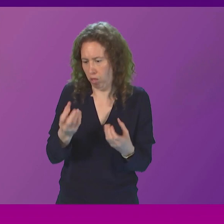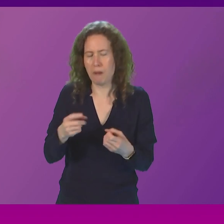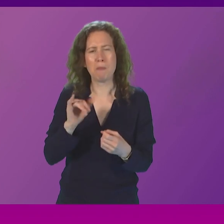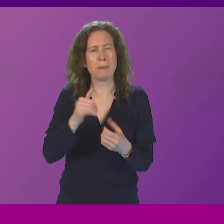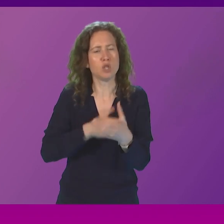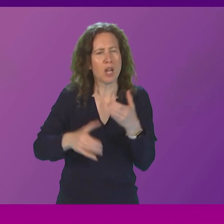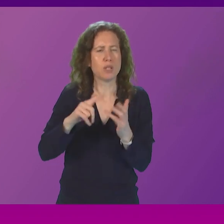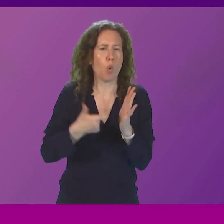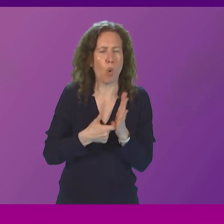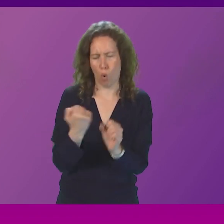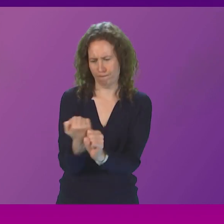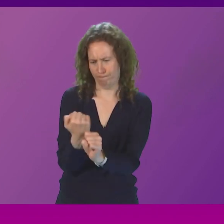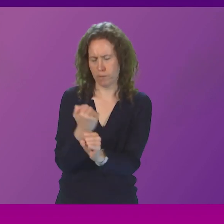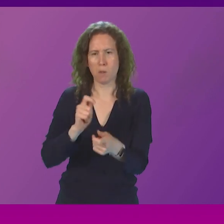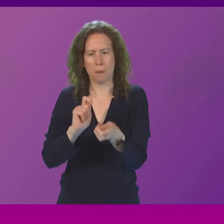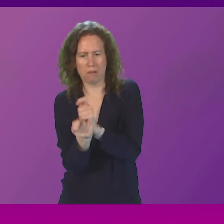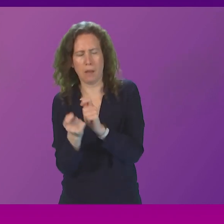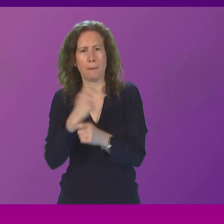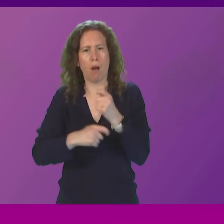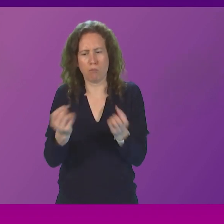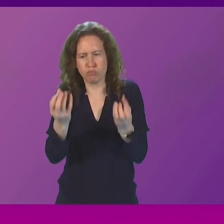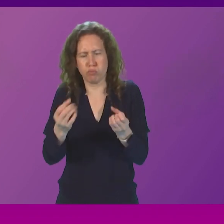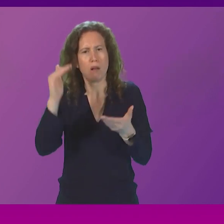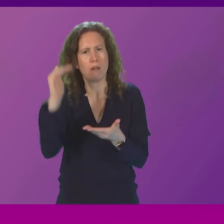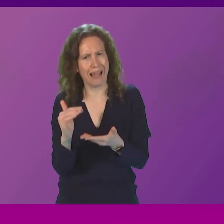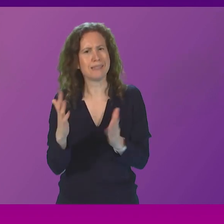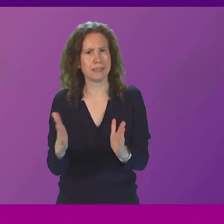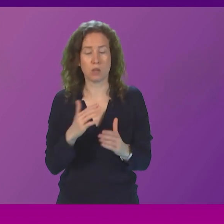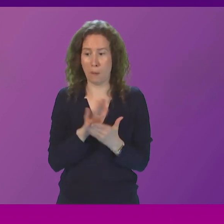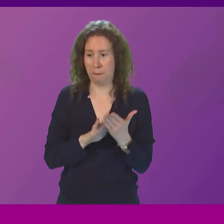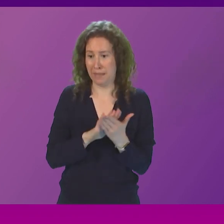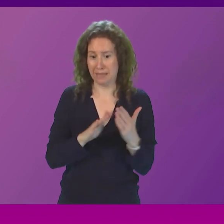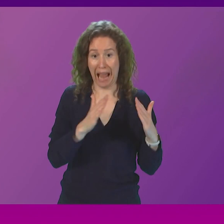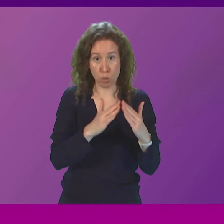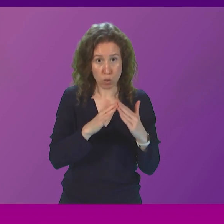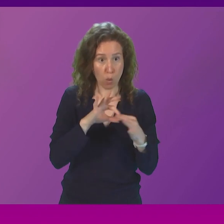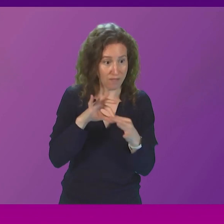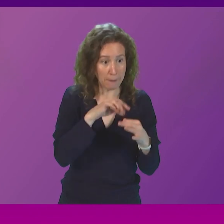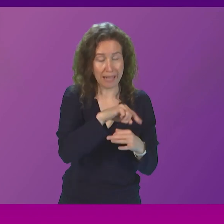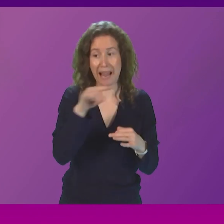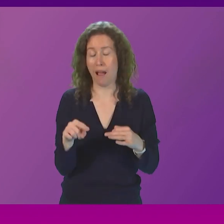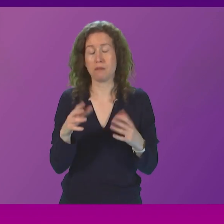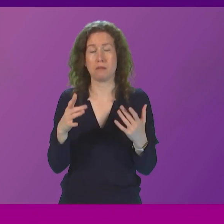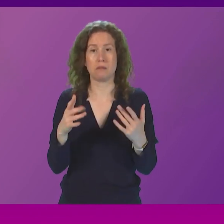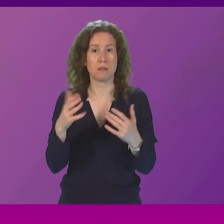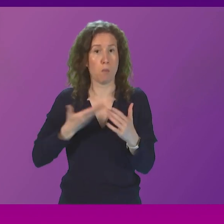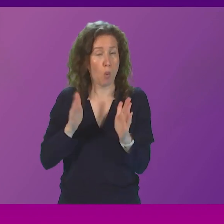Funding has been provided not just for low-income households but for small businesses as well.